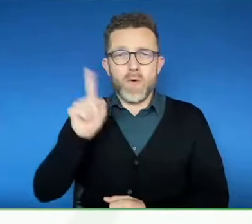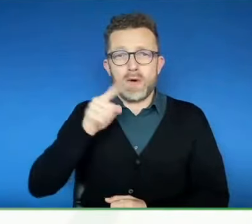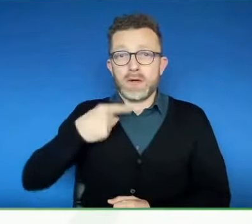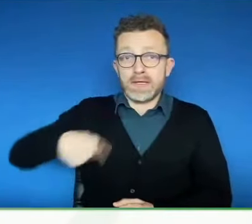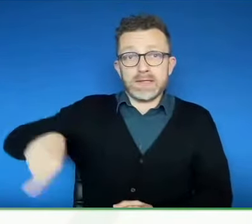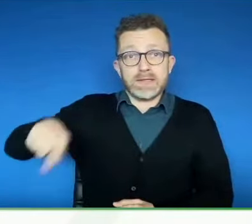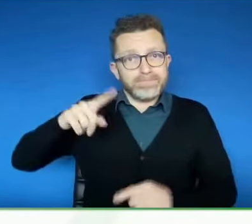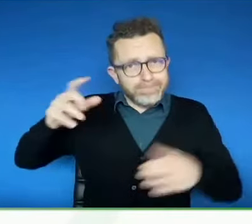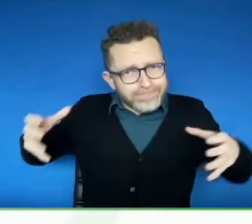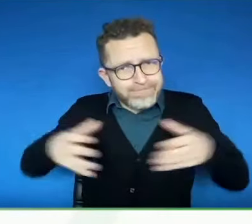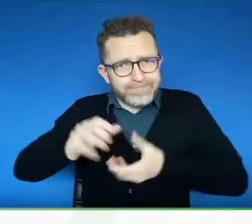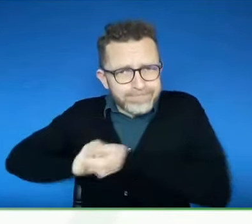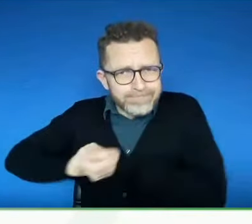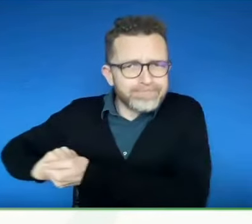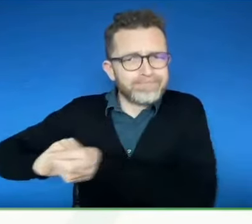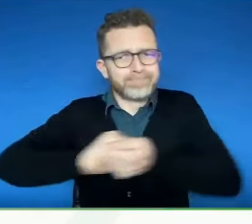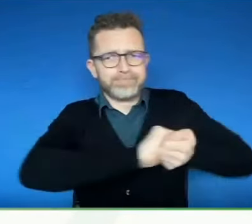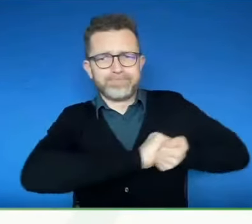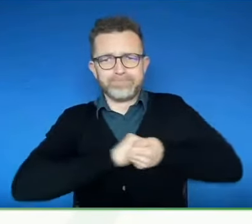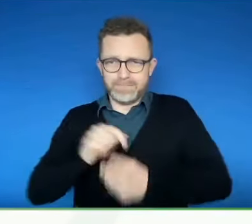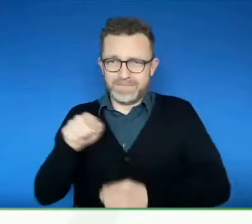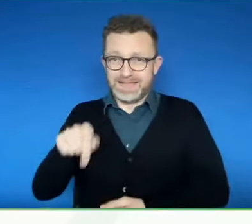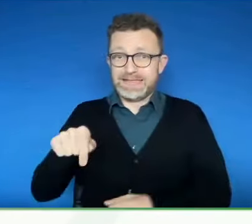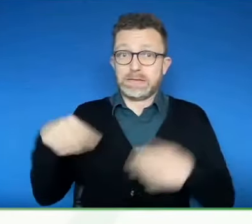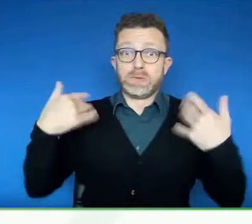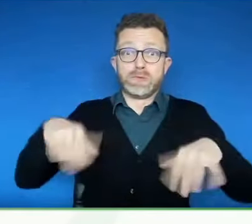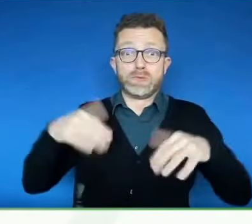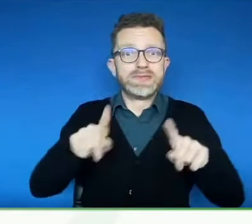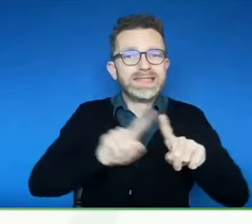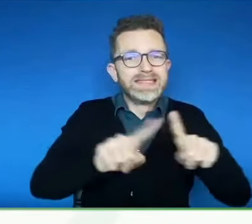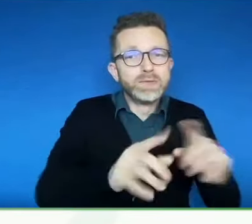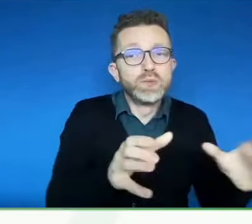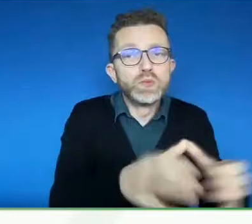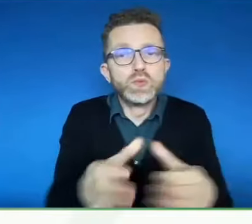next groups are more impactful because they build correlations and